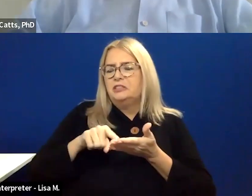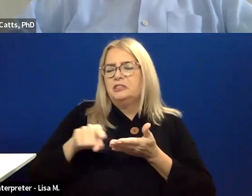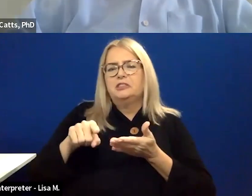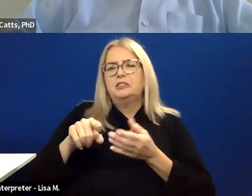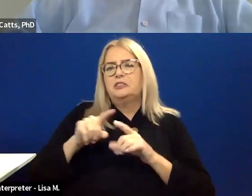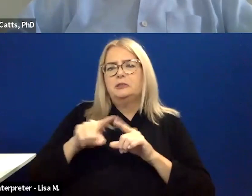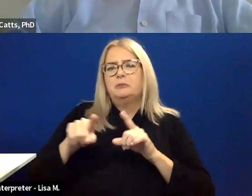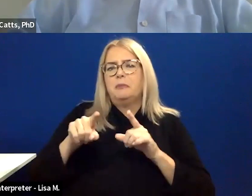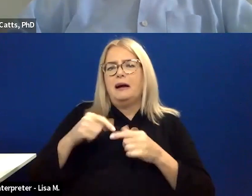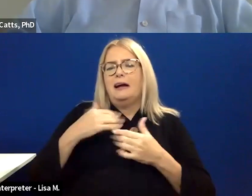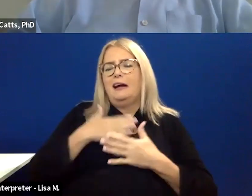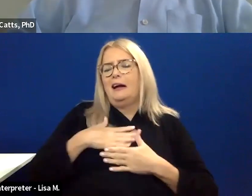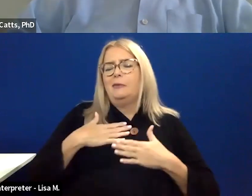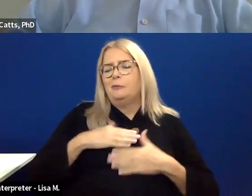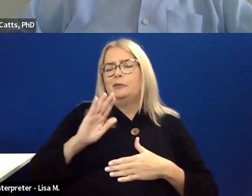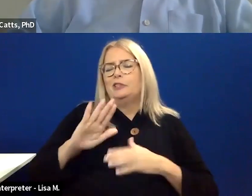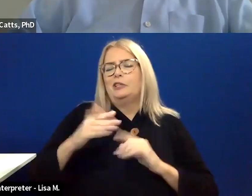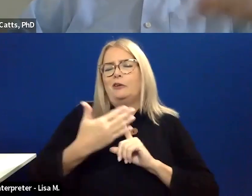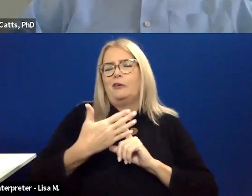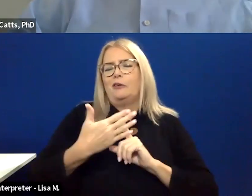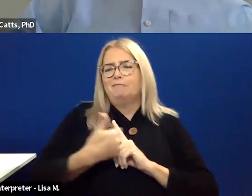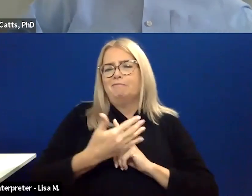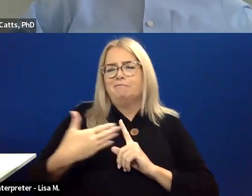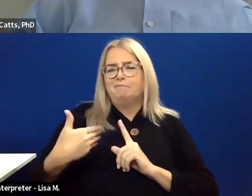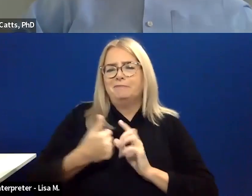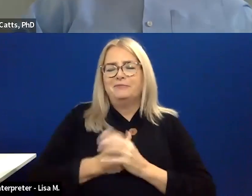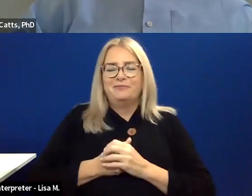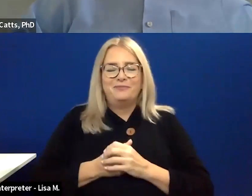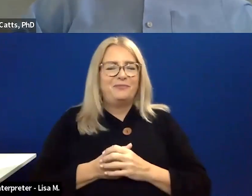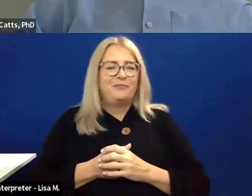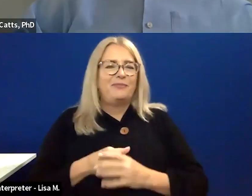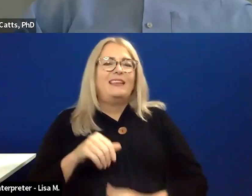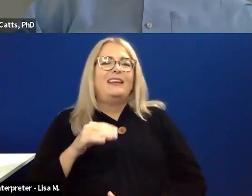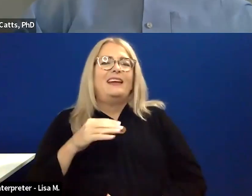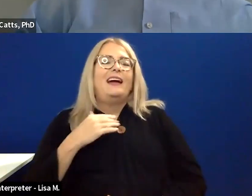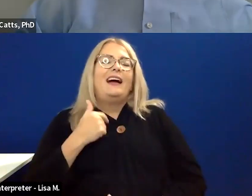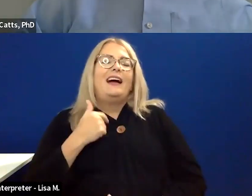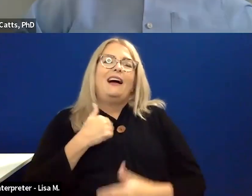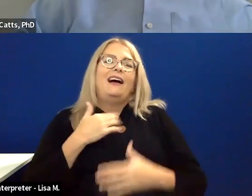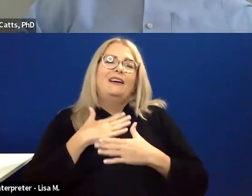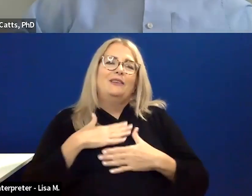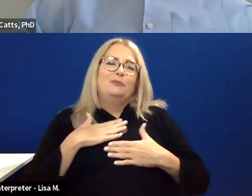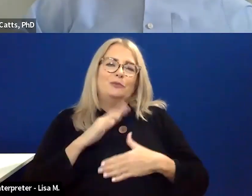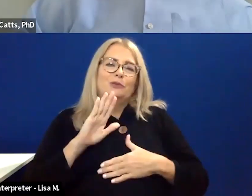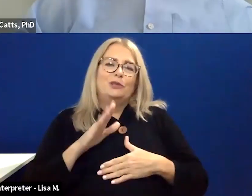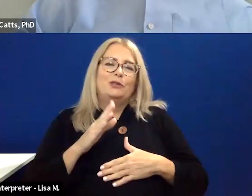people thinking that well and I appreciate um your your humbleness and you know what I